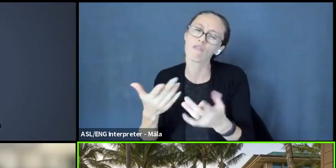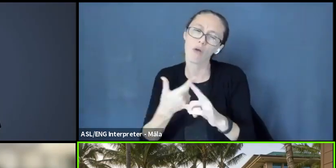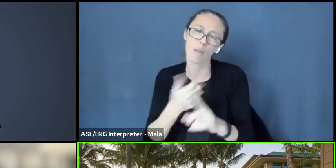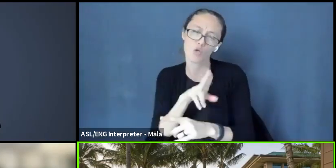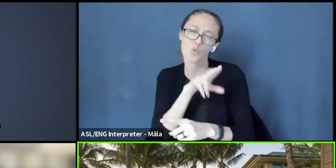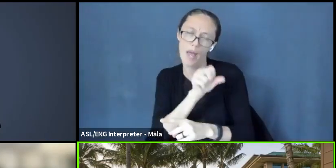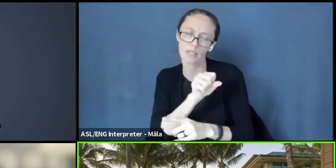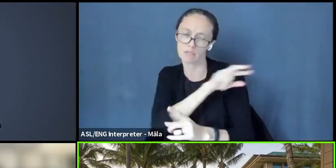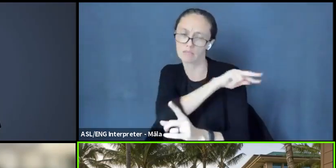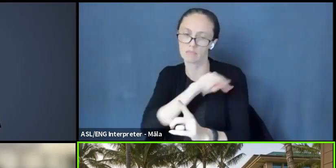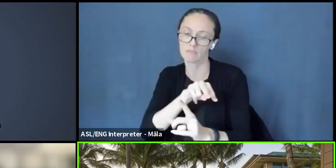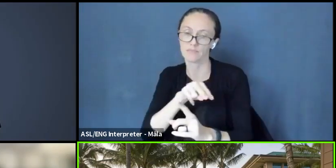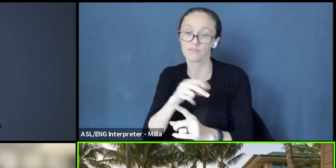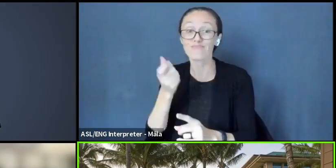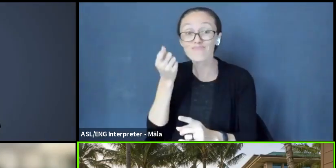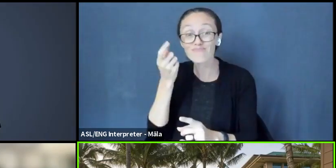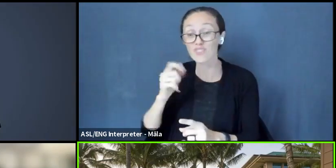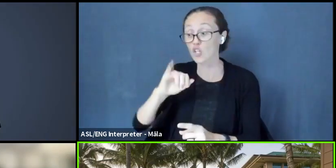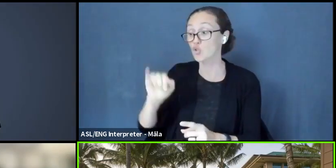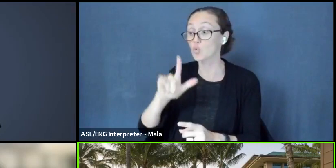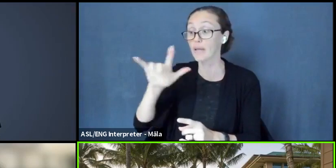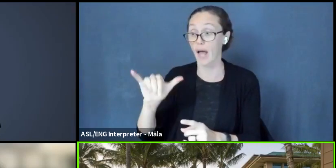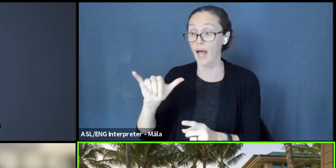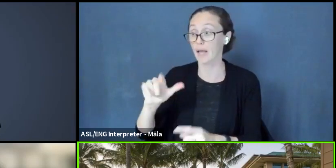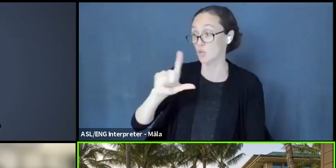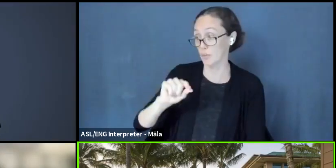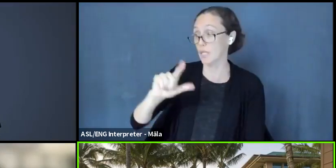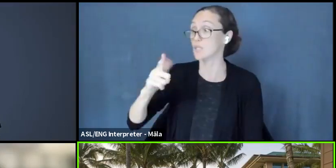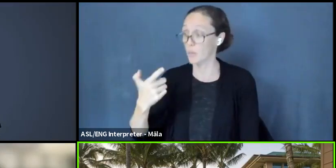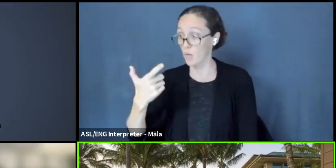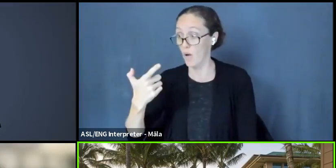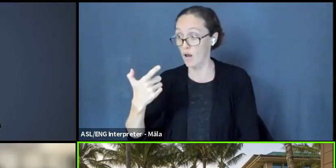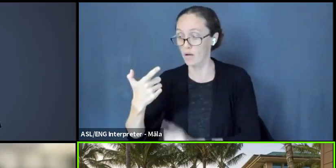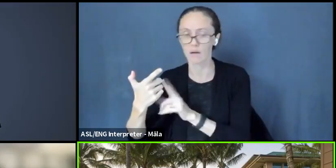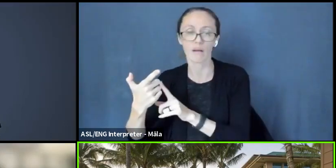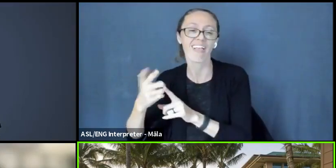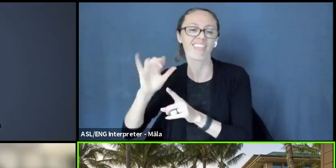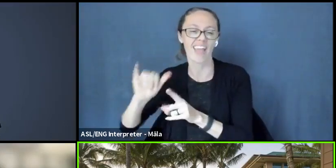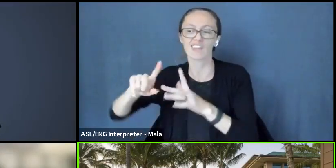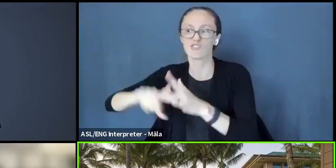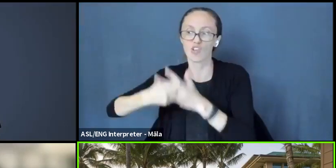2021 is when we considered Delta period, delta variant period.